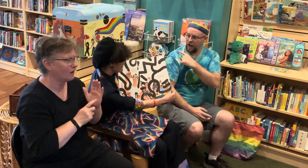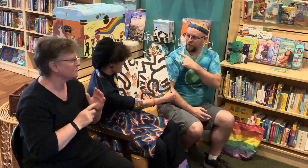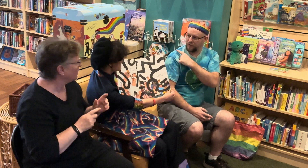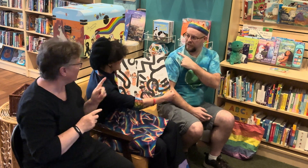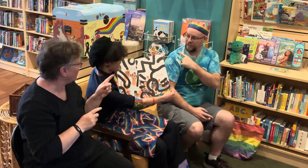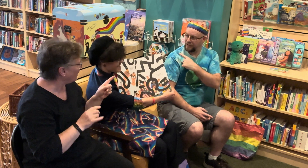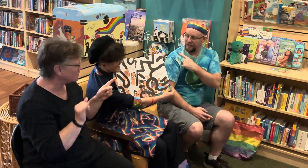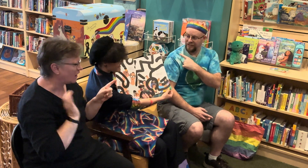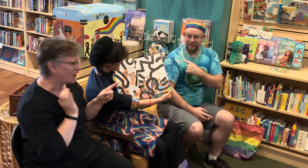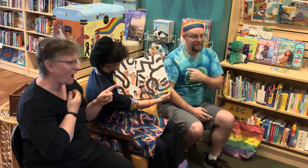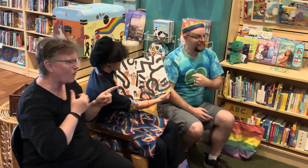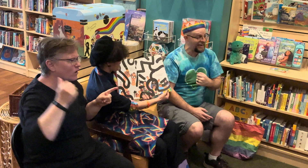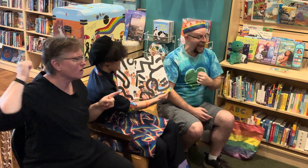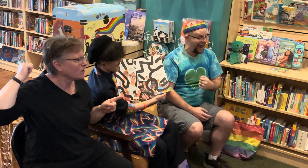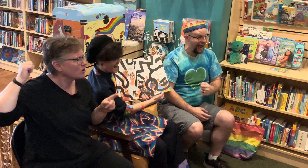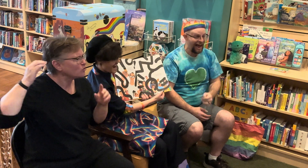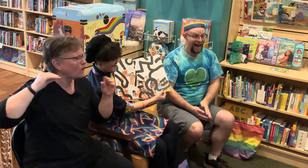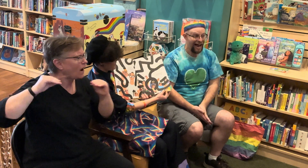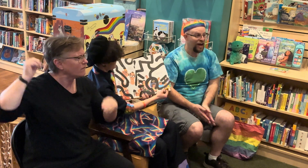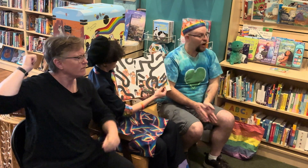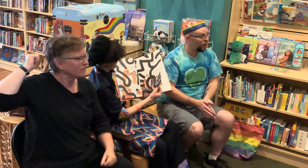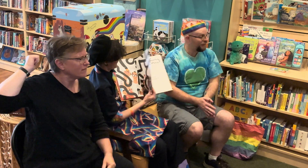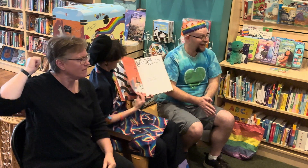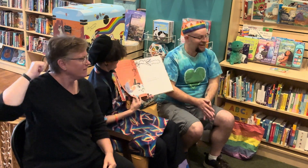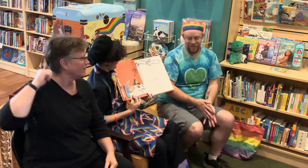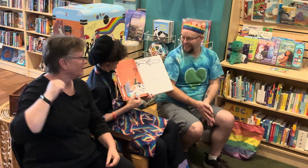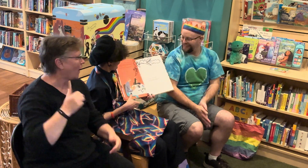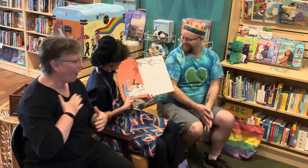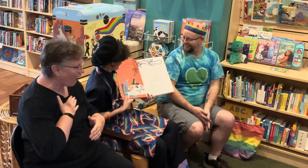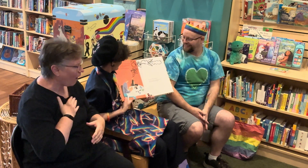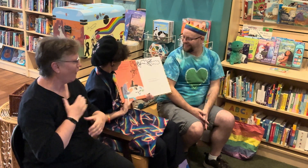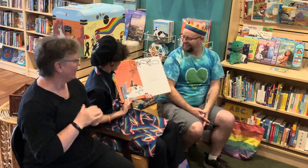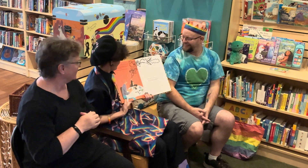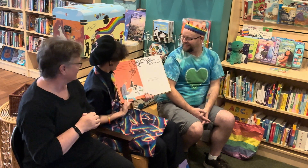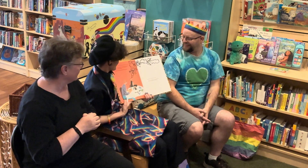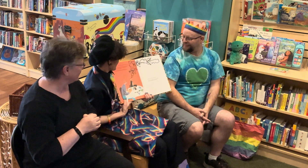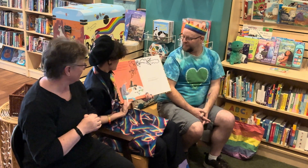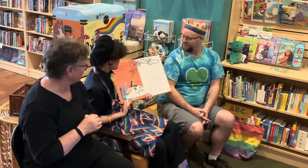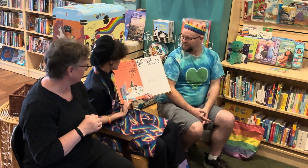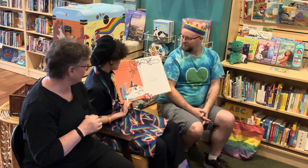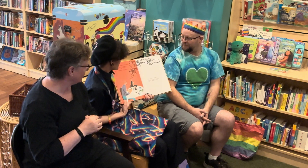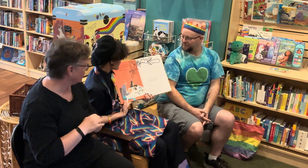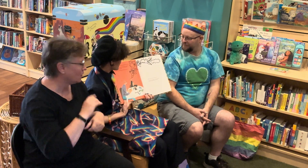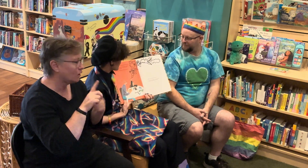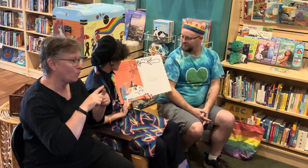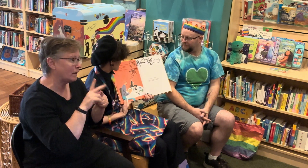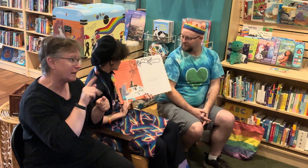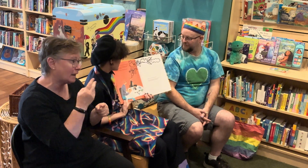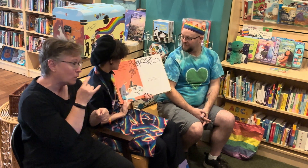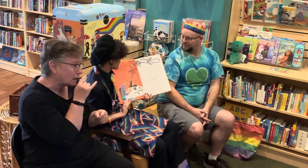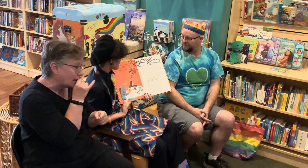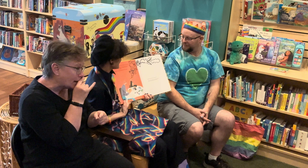craft! KAI: It's exactly like the craft we have. AARON: Oh my gosh! KAI: When Keith was a kid, he and his